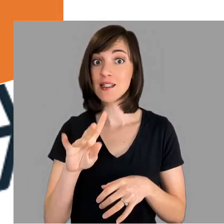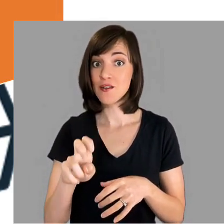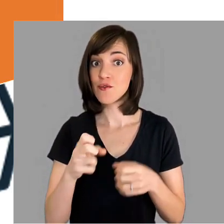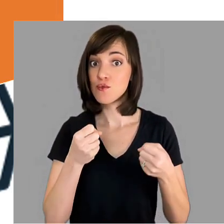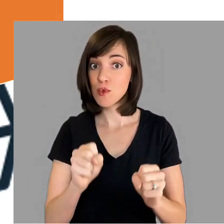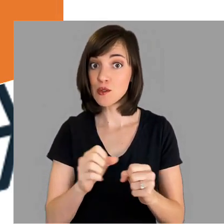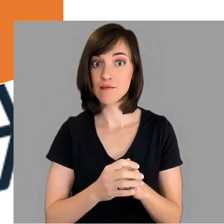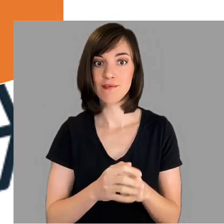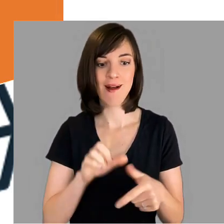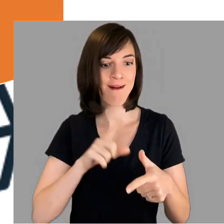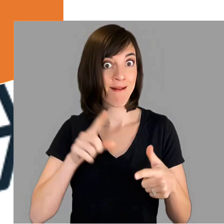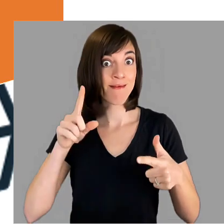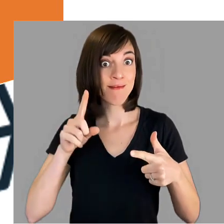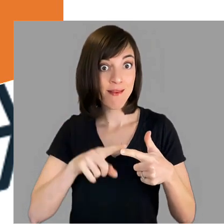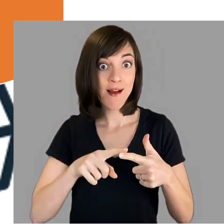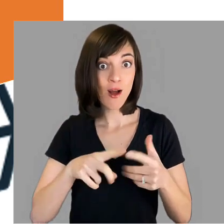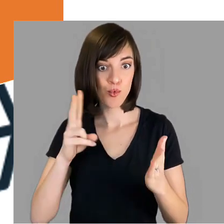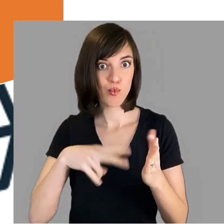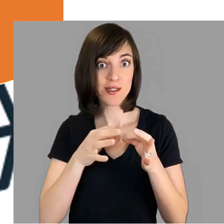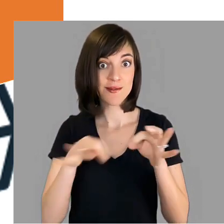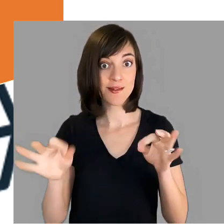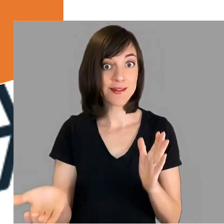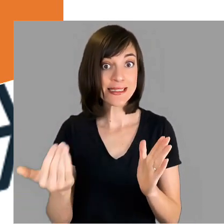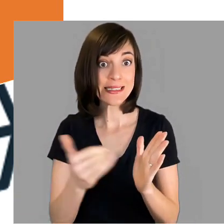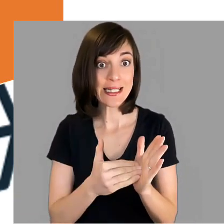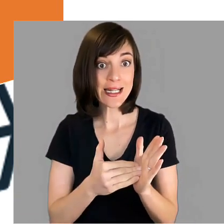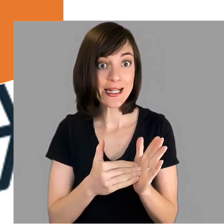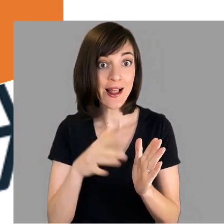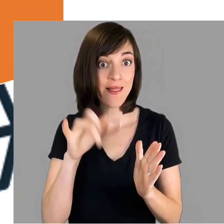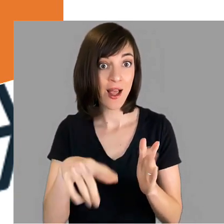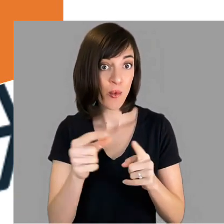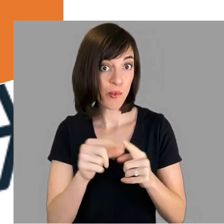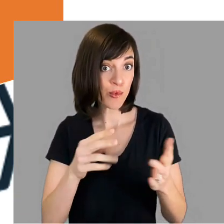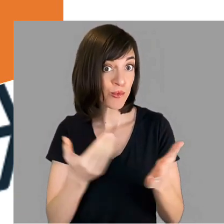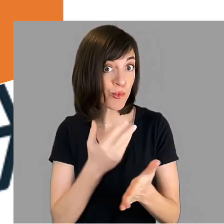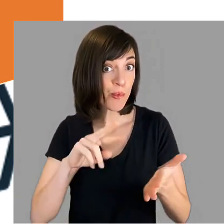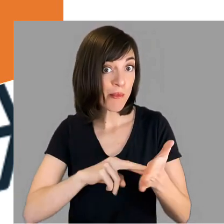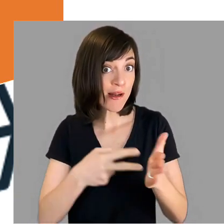sentence with the new definition of that word in mind to see if the sentence makes sense. In